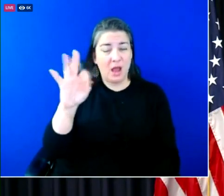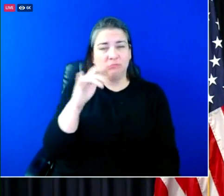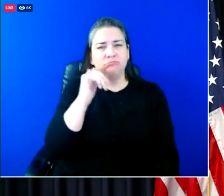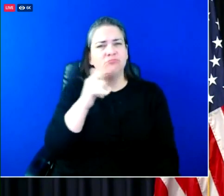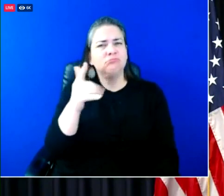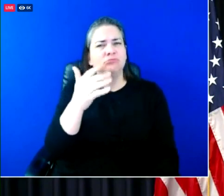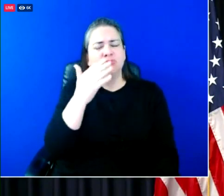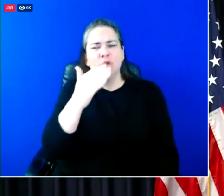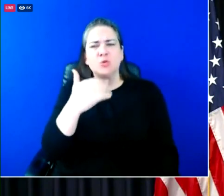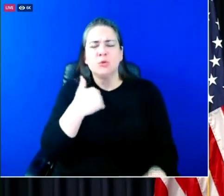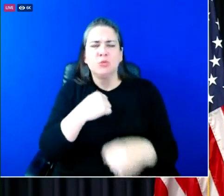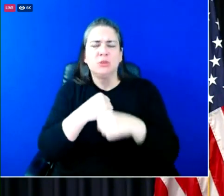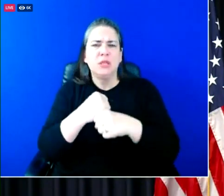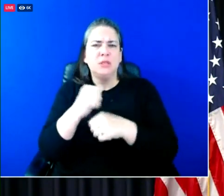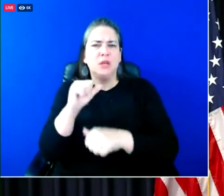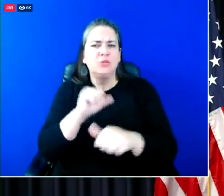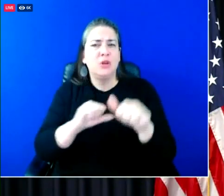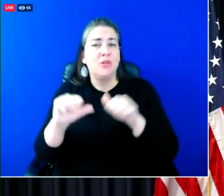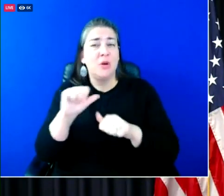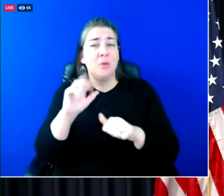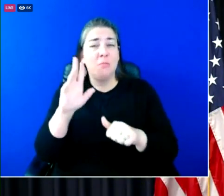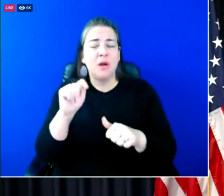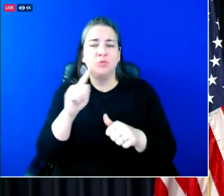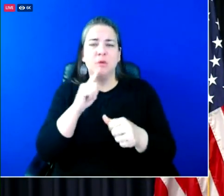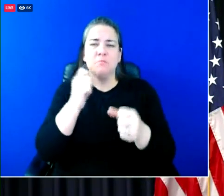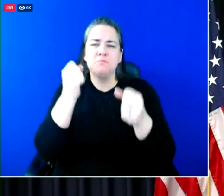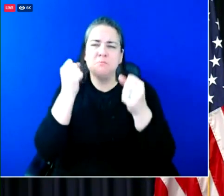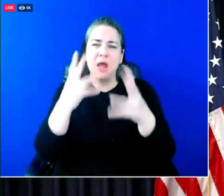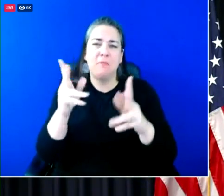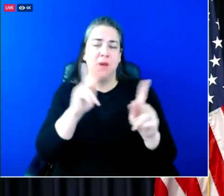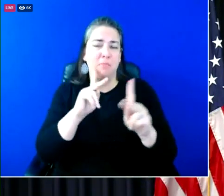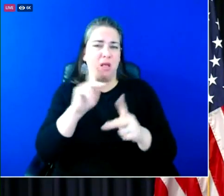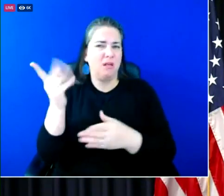another, but we lost far too many people to that generator being too